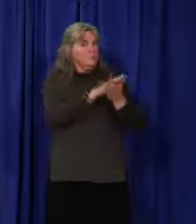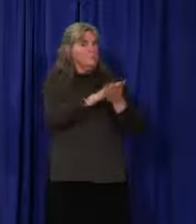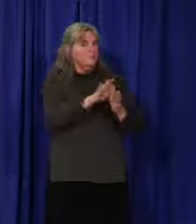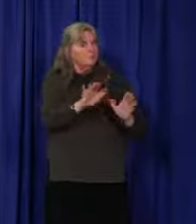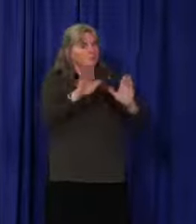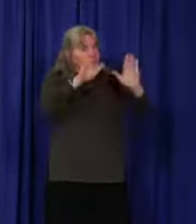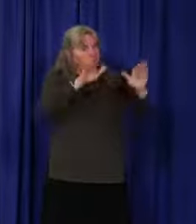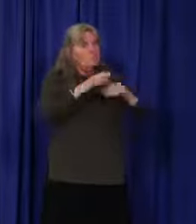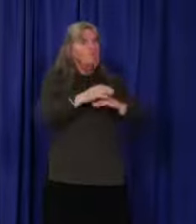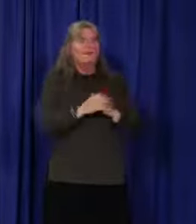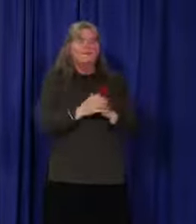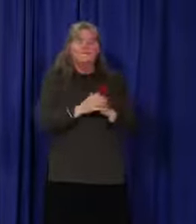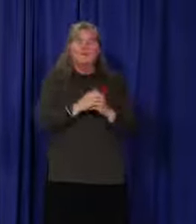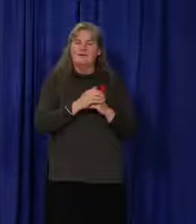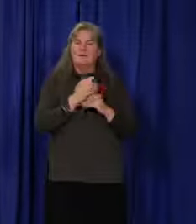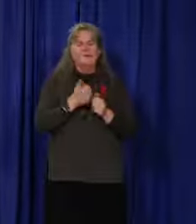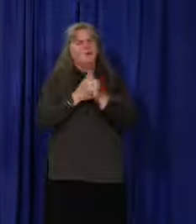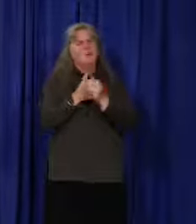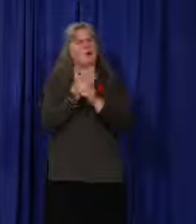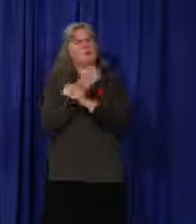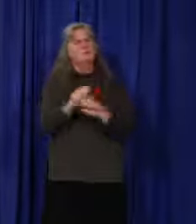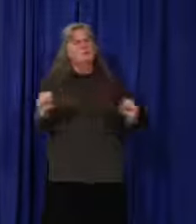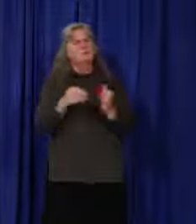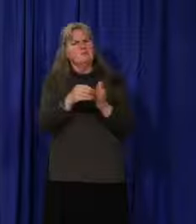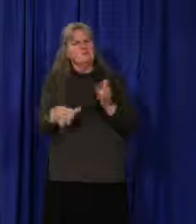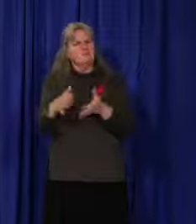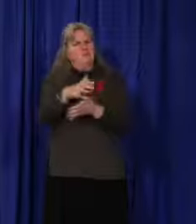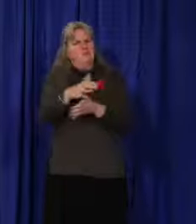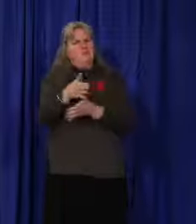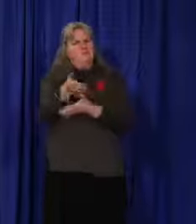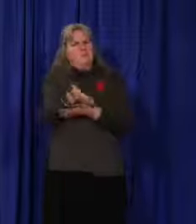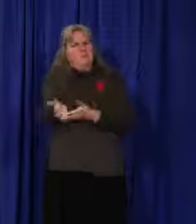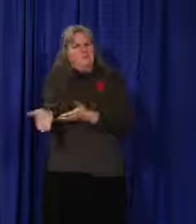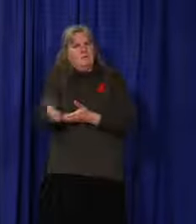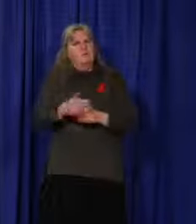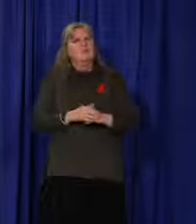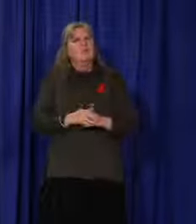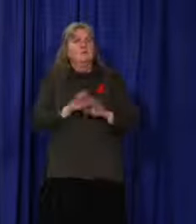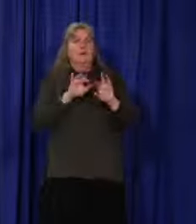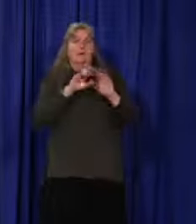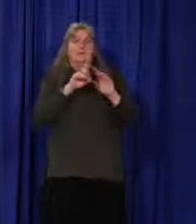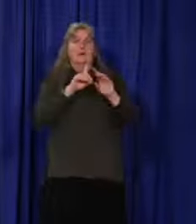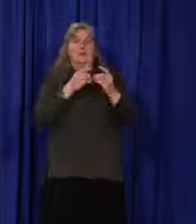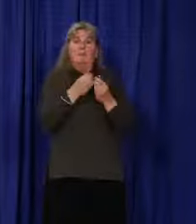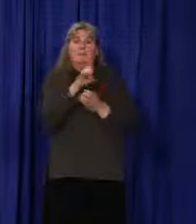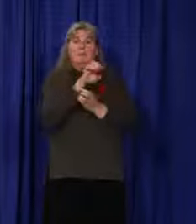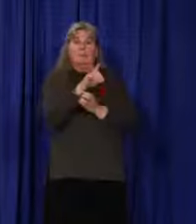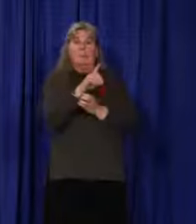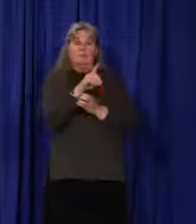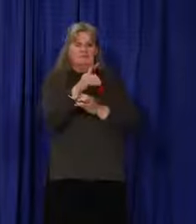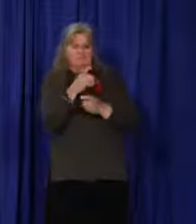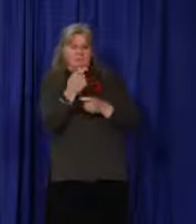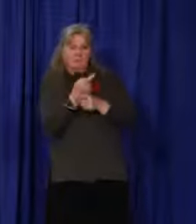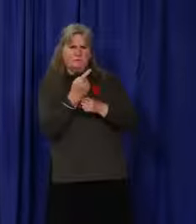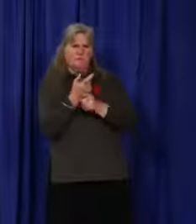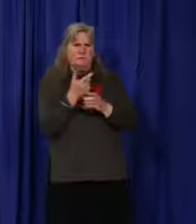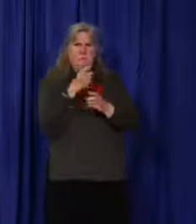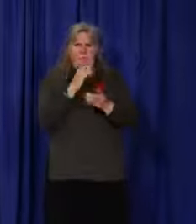Those are all costs that are over on top of the 40 million we spoke to which is dedicated specific programming.